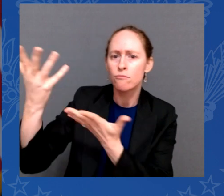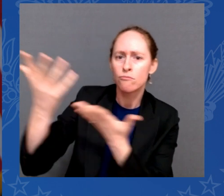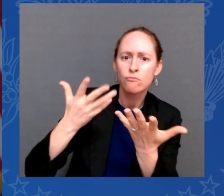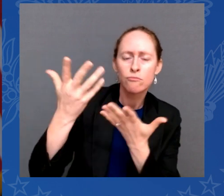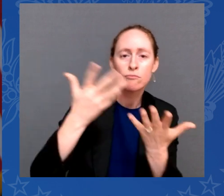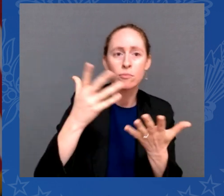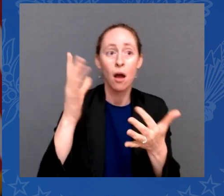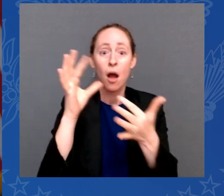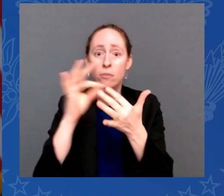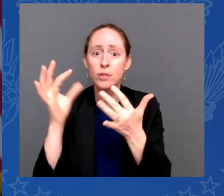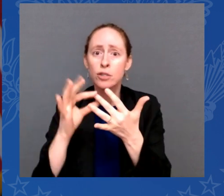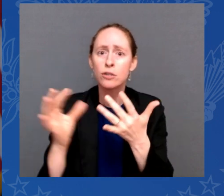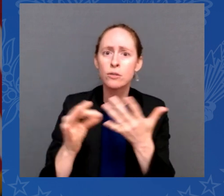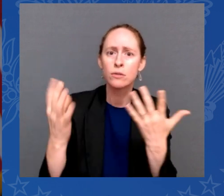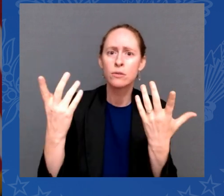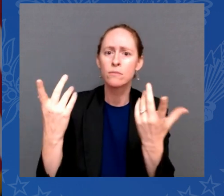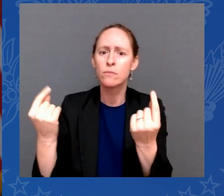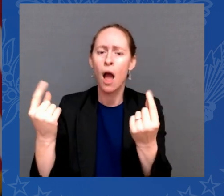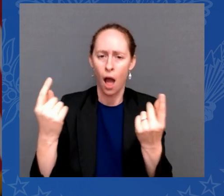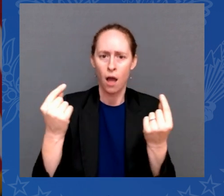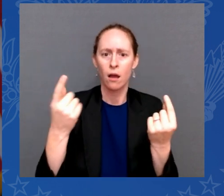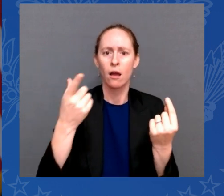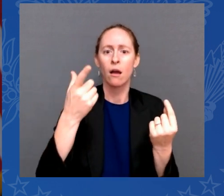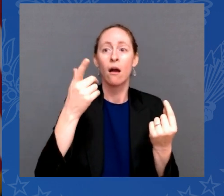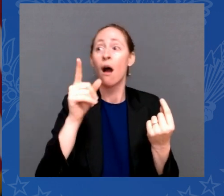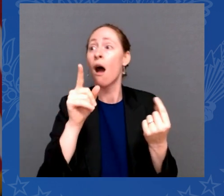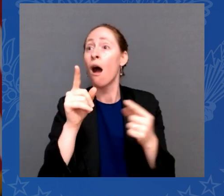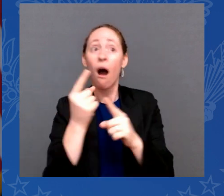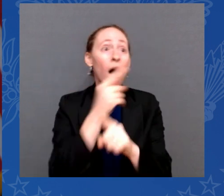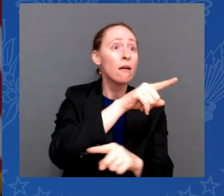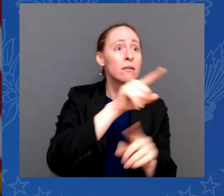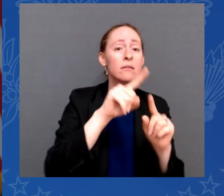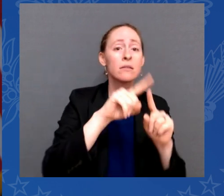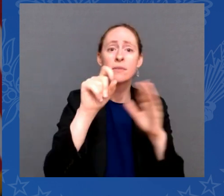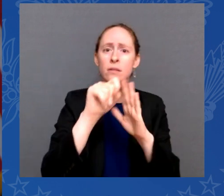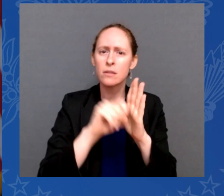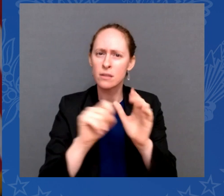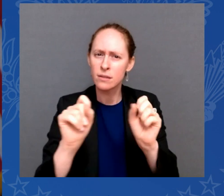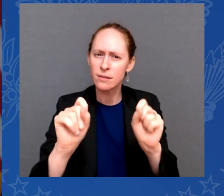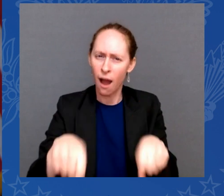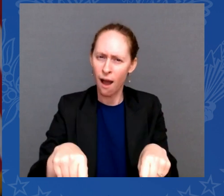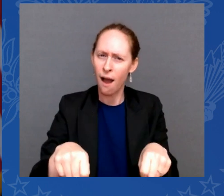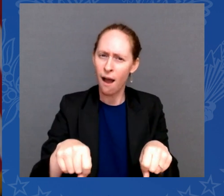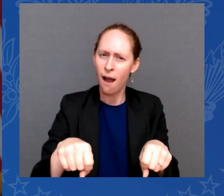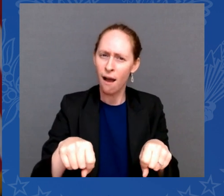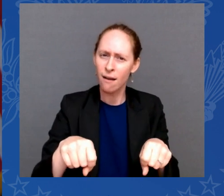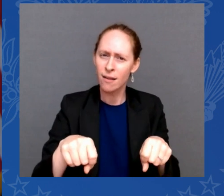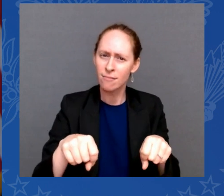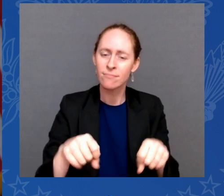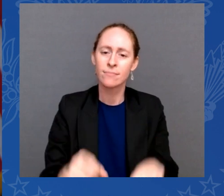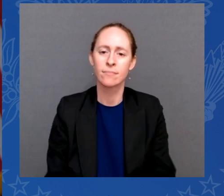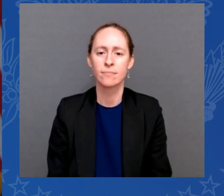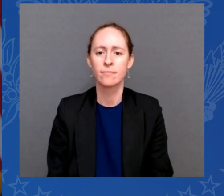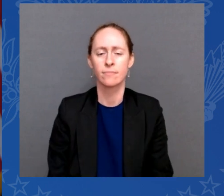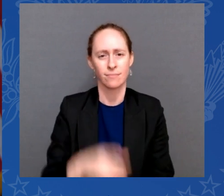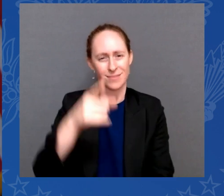States may not ban the abortion medication, mifepristone and disagreement with the FDA's AI's expert judgment